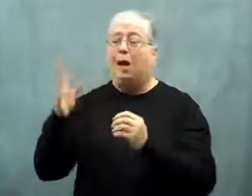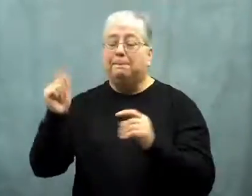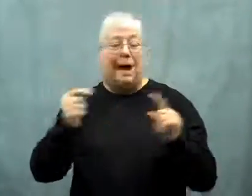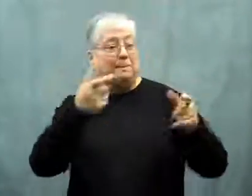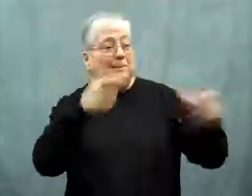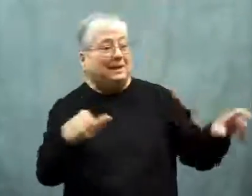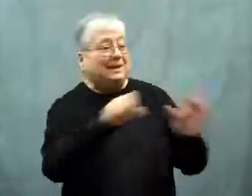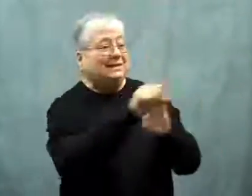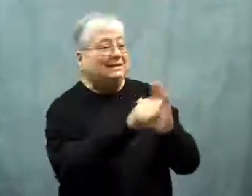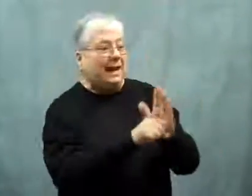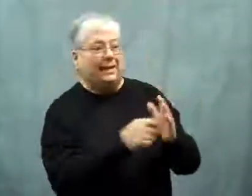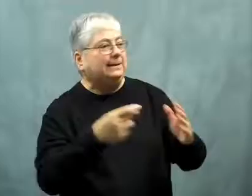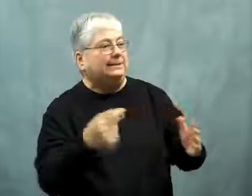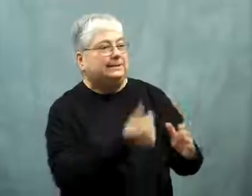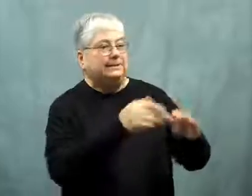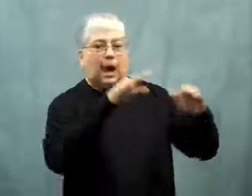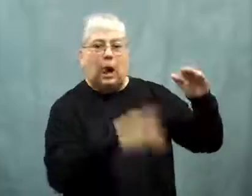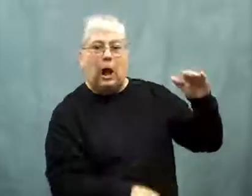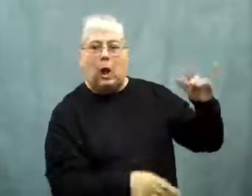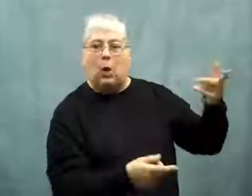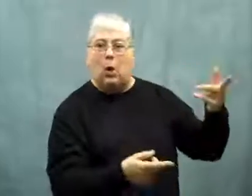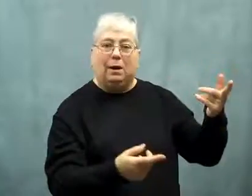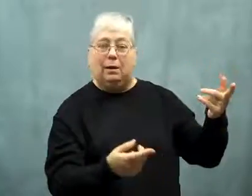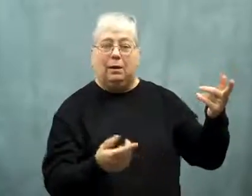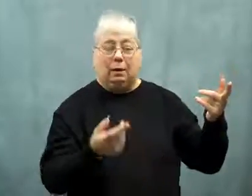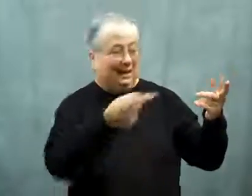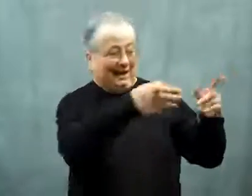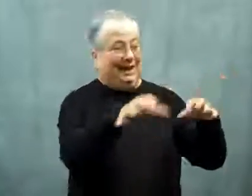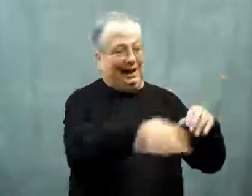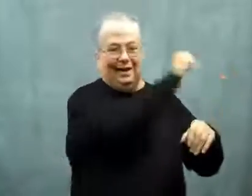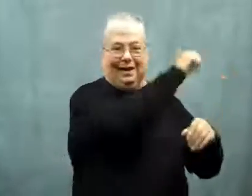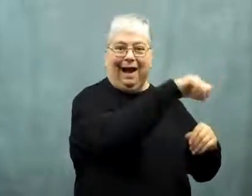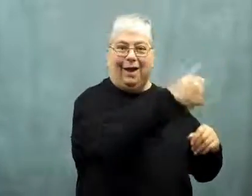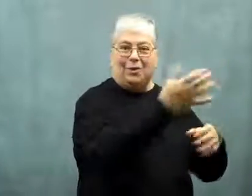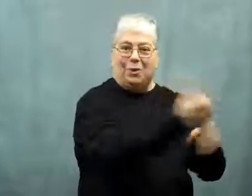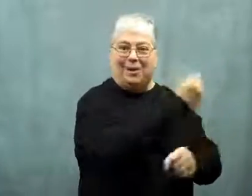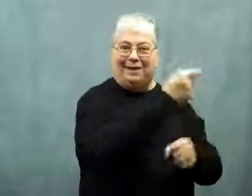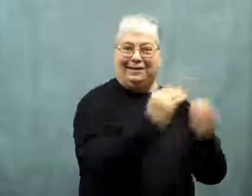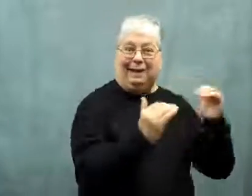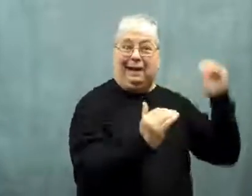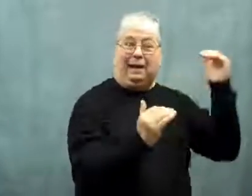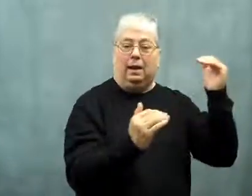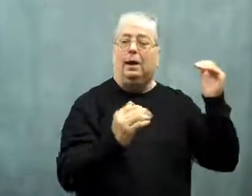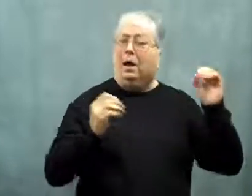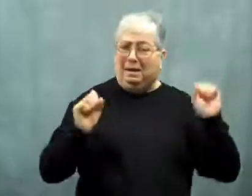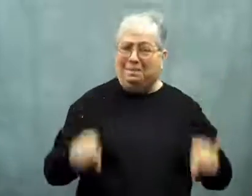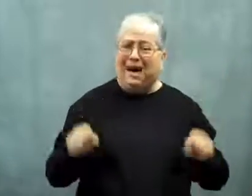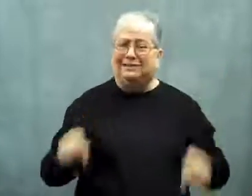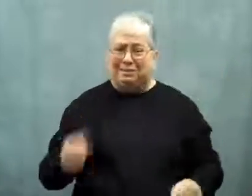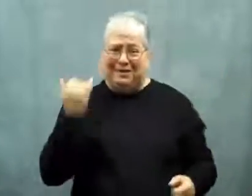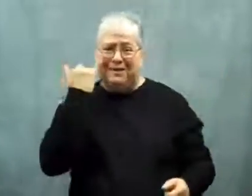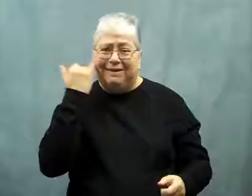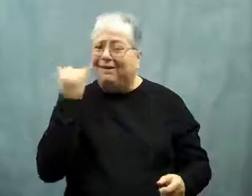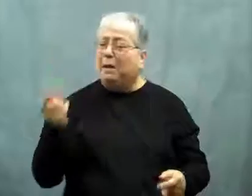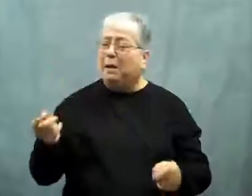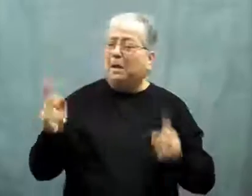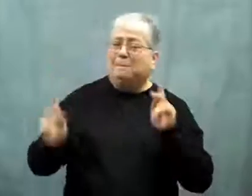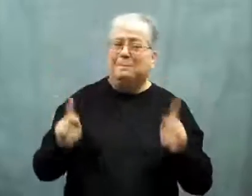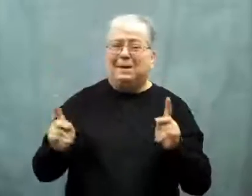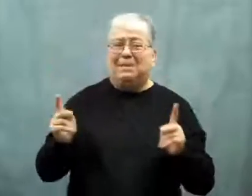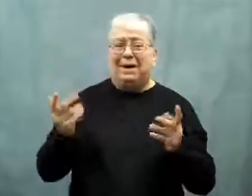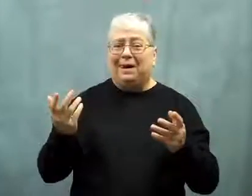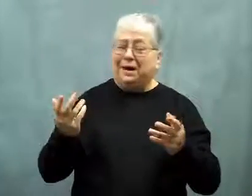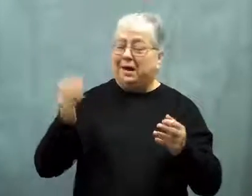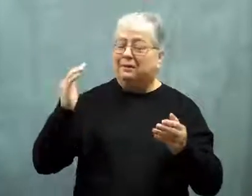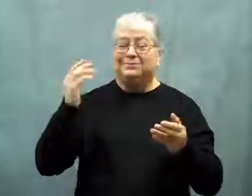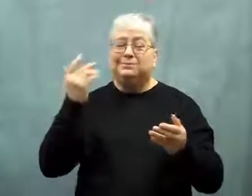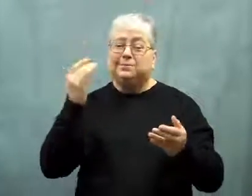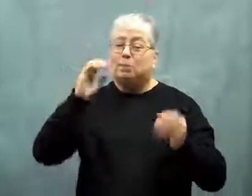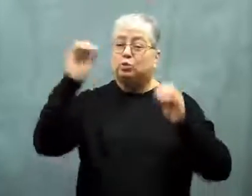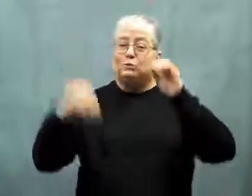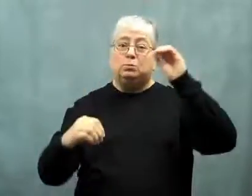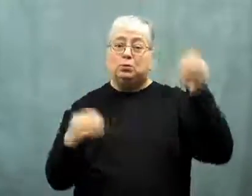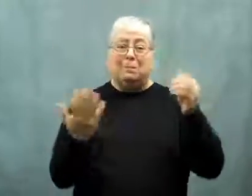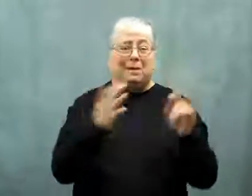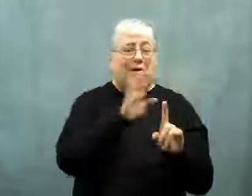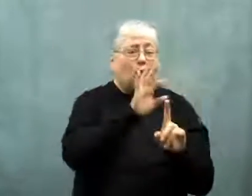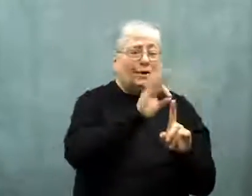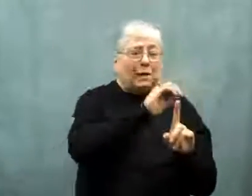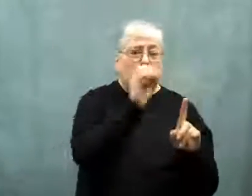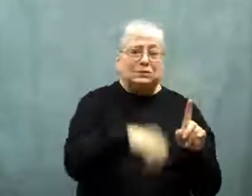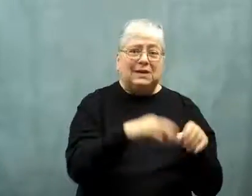That candidate might not have enough votes to win the bigger states.